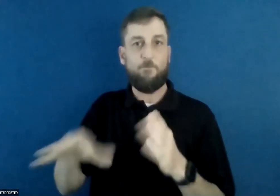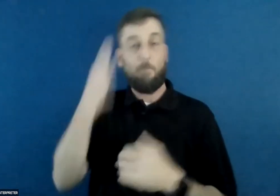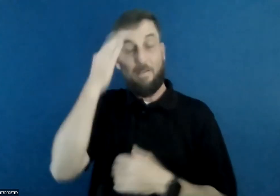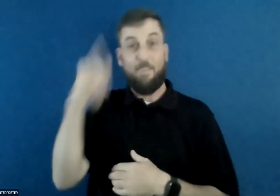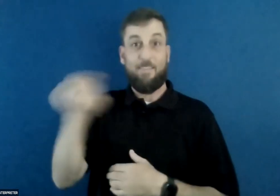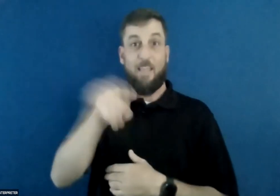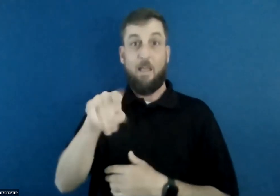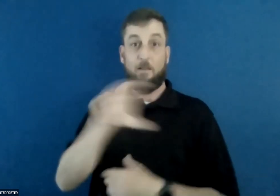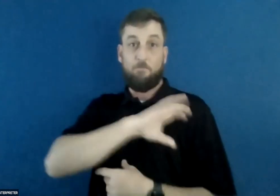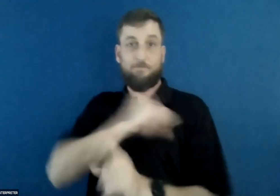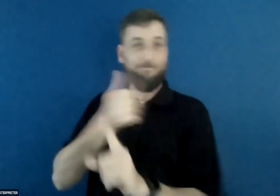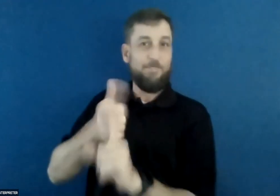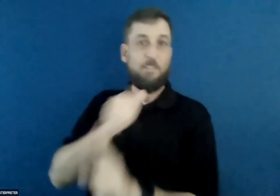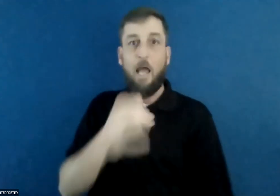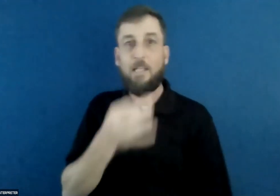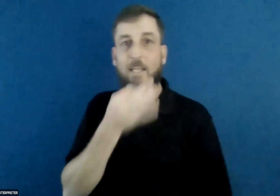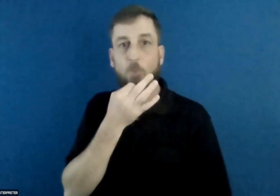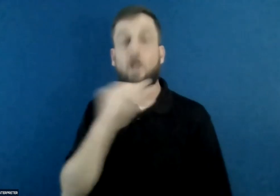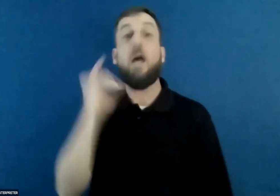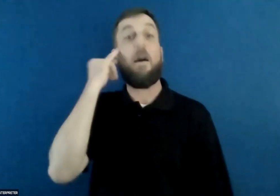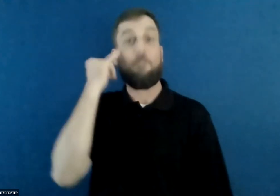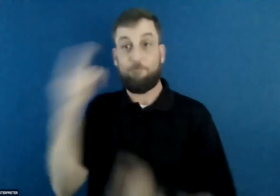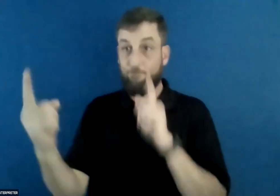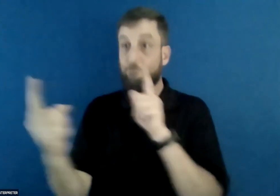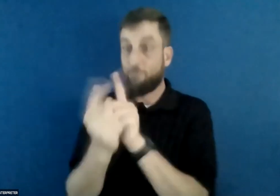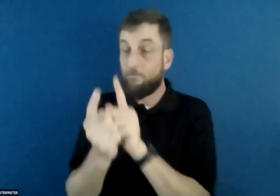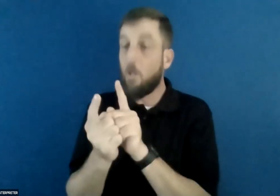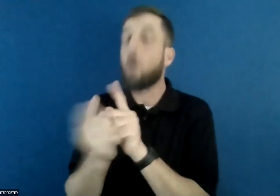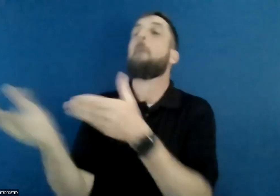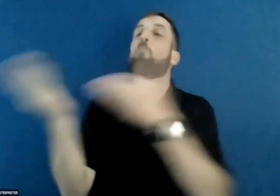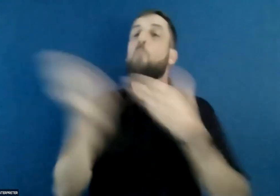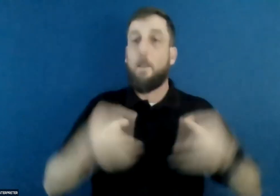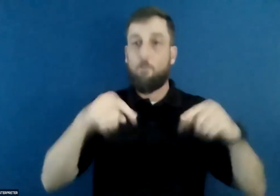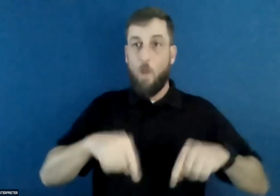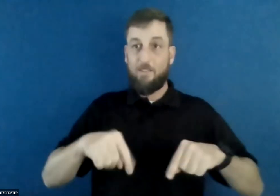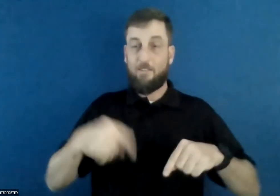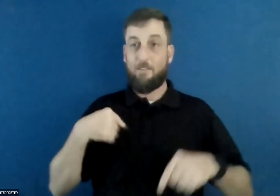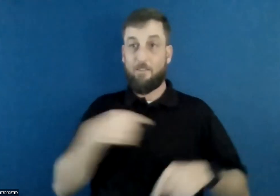So, if they had come in contact with the individual we just want them to bring them to us and we will figure it out.